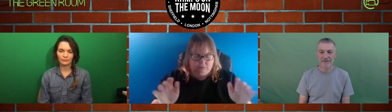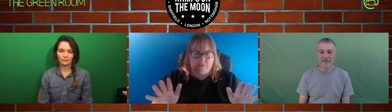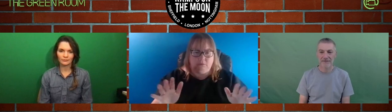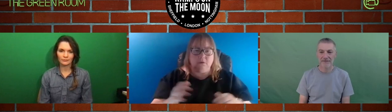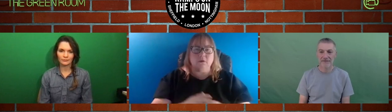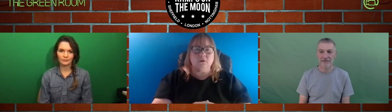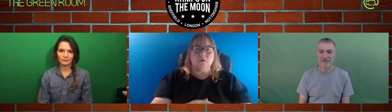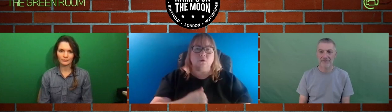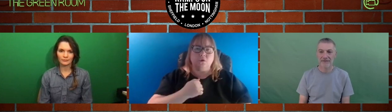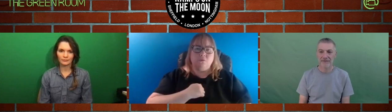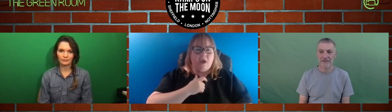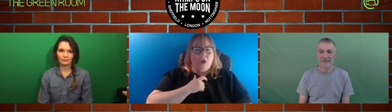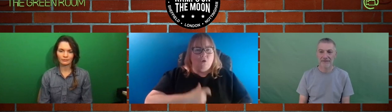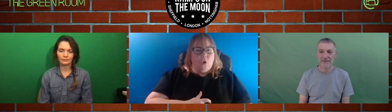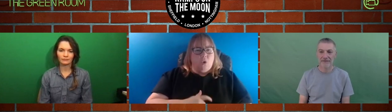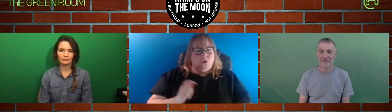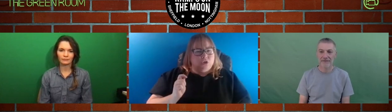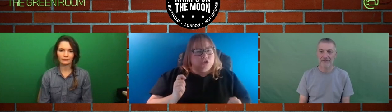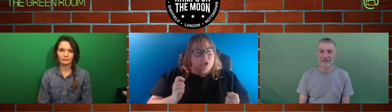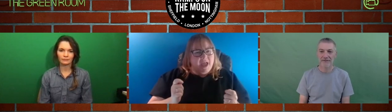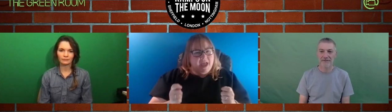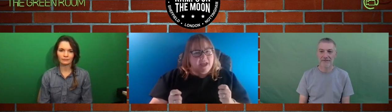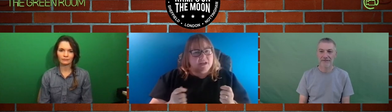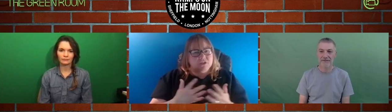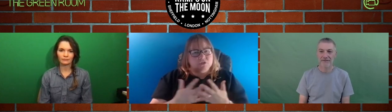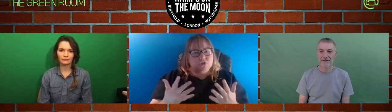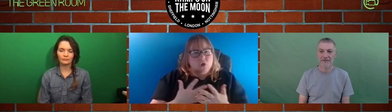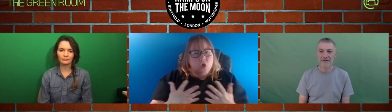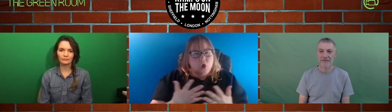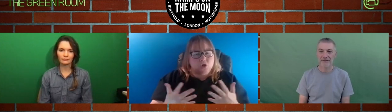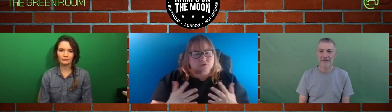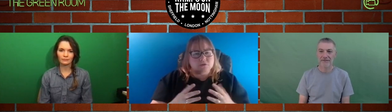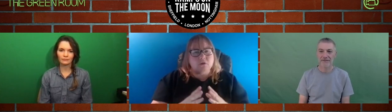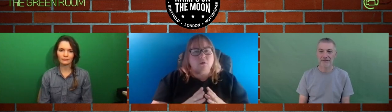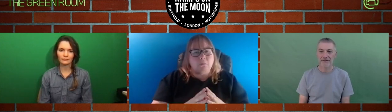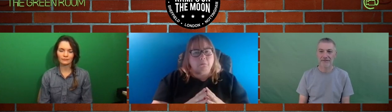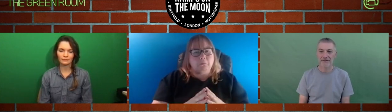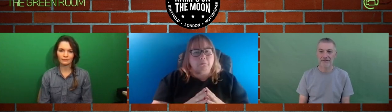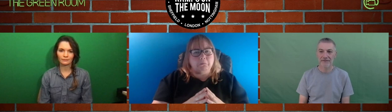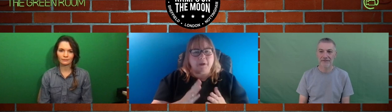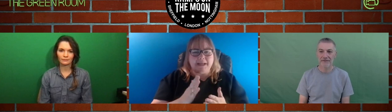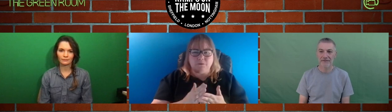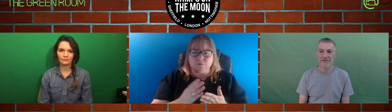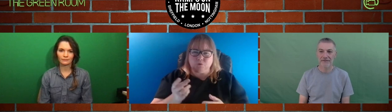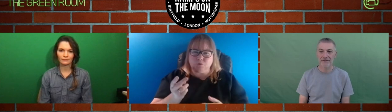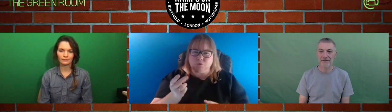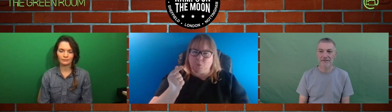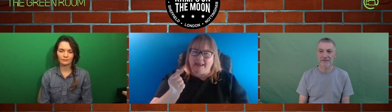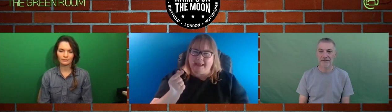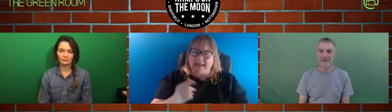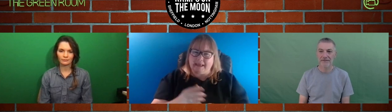was interesting to think about that happened quite quickly. So backstage...